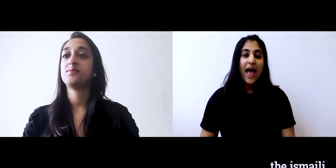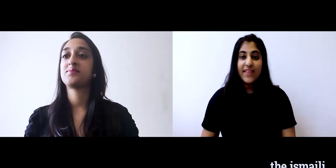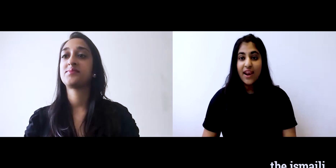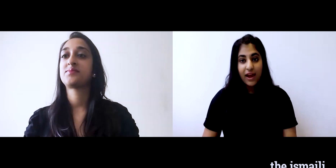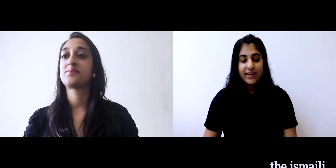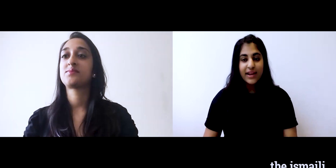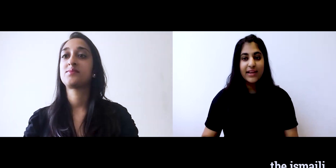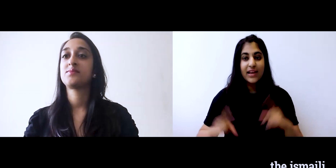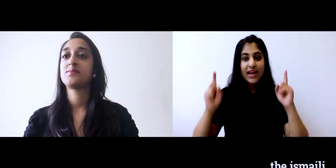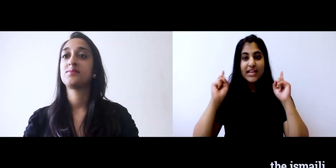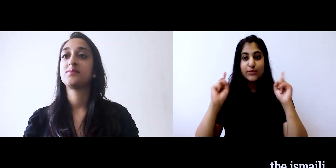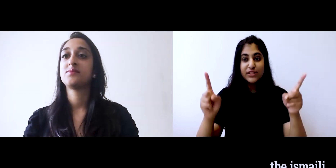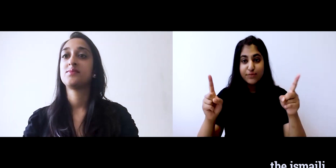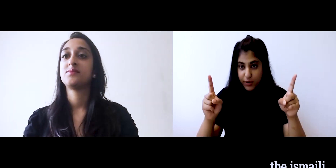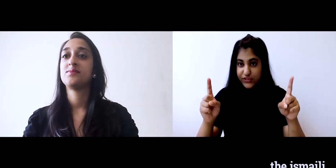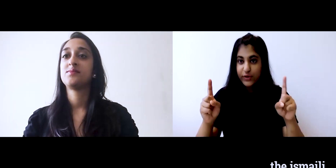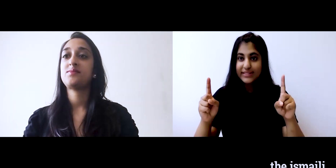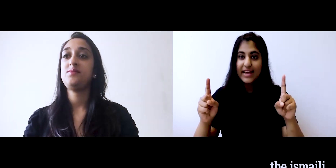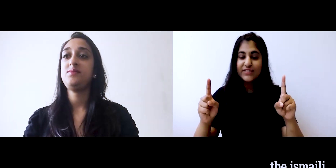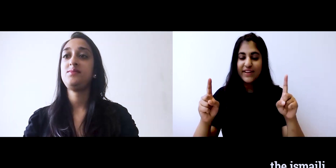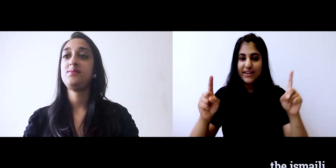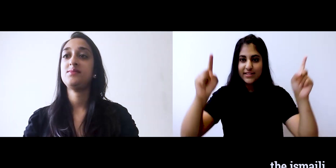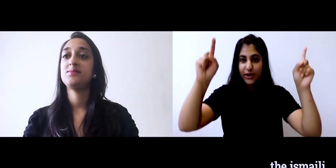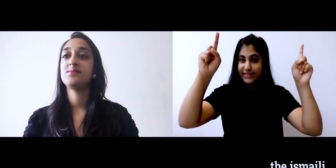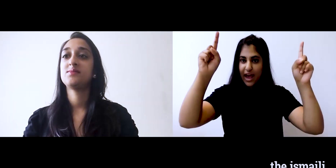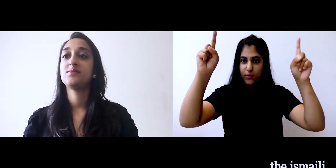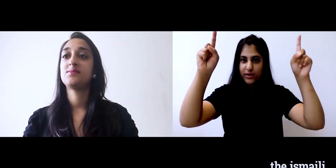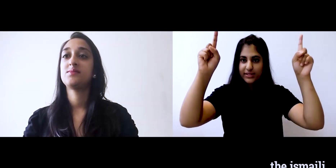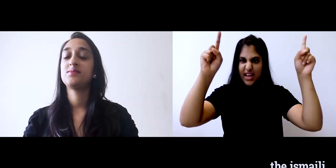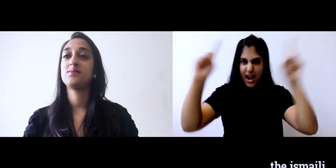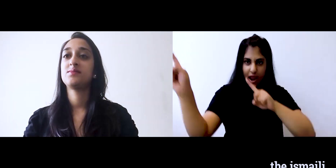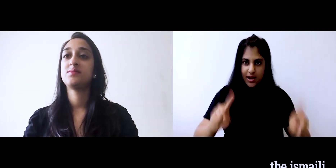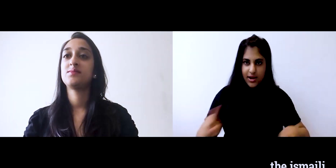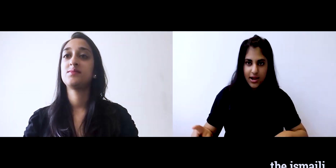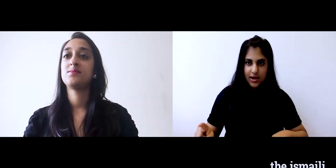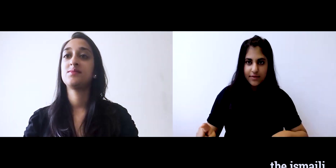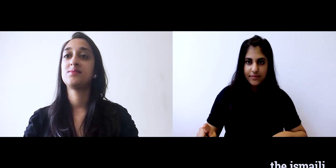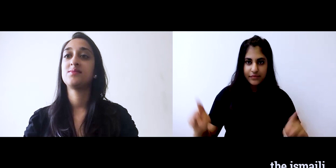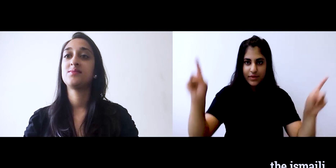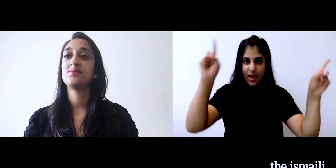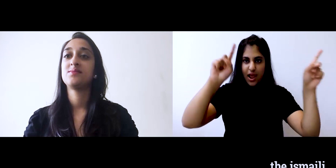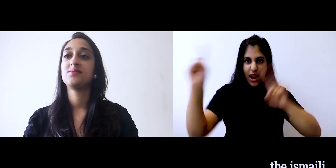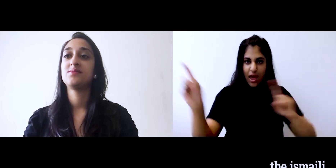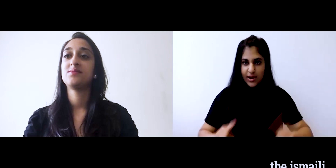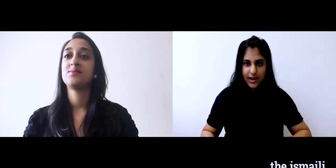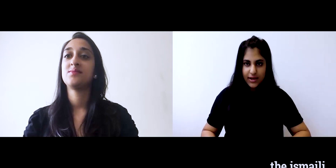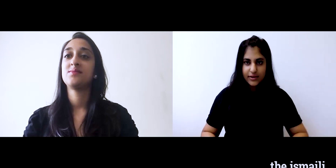and lightning, both your index finger go downwards. Lightning, lightning